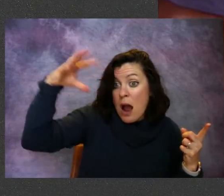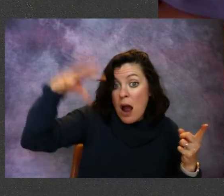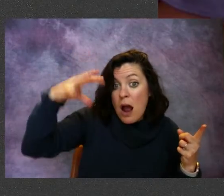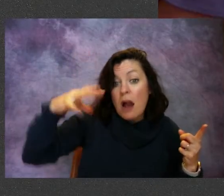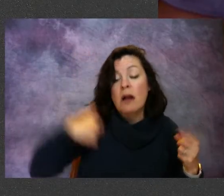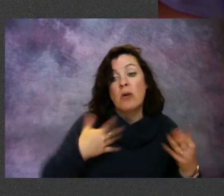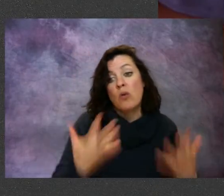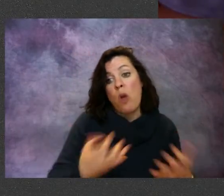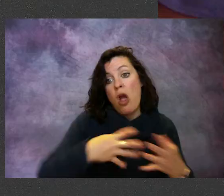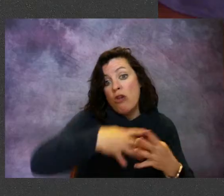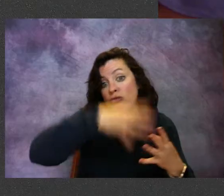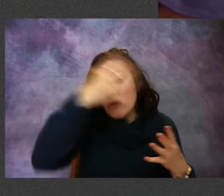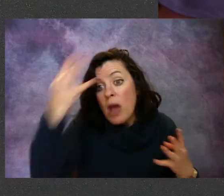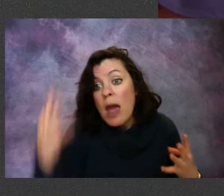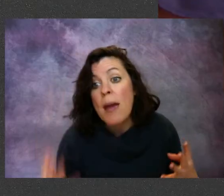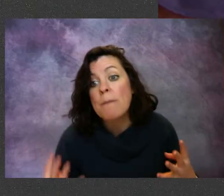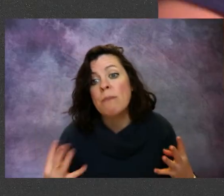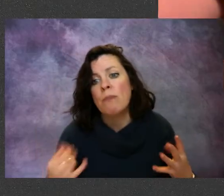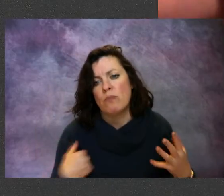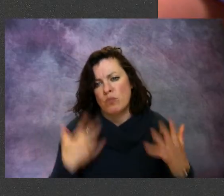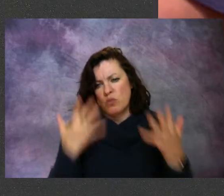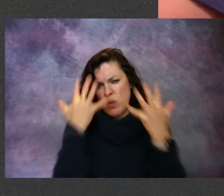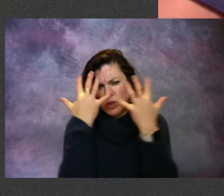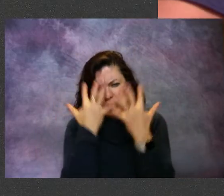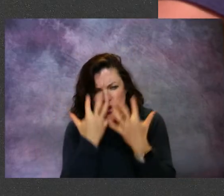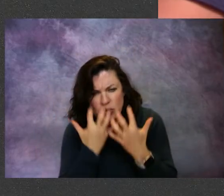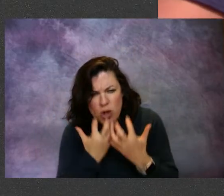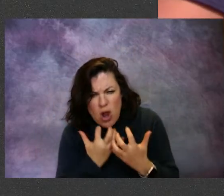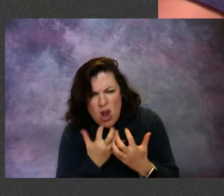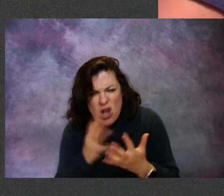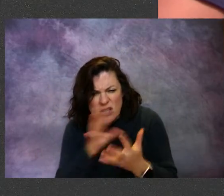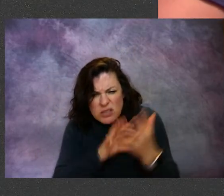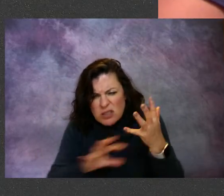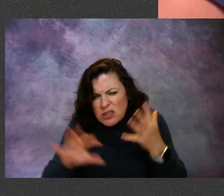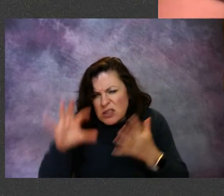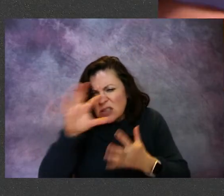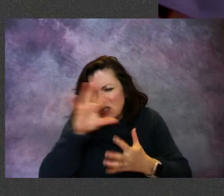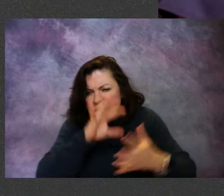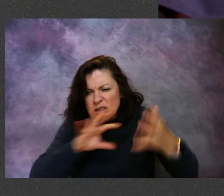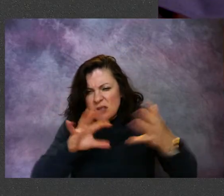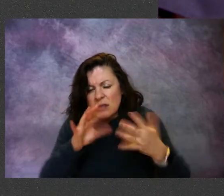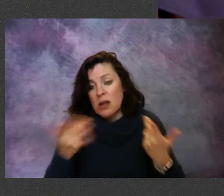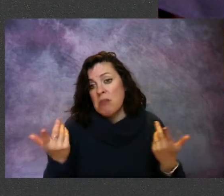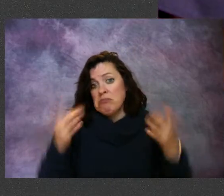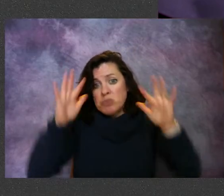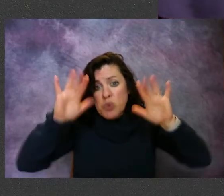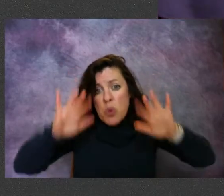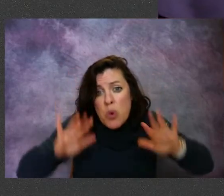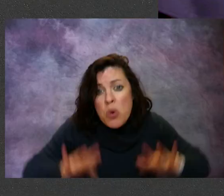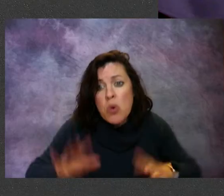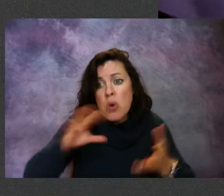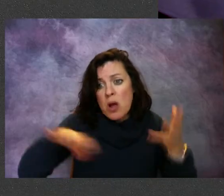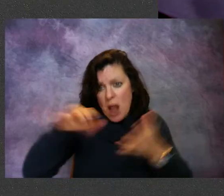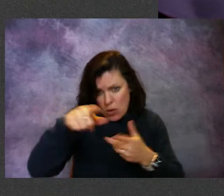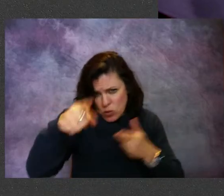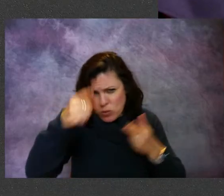Do I want to have grouchy, cloudy, sad, cold weather? You decide, but you are going to use your markers